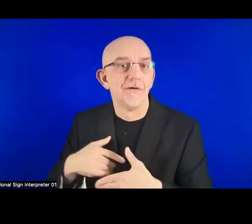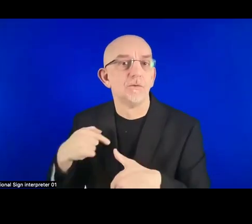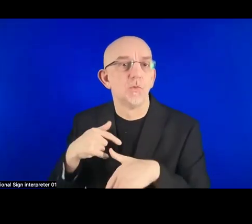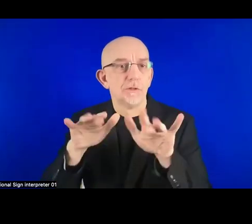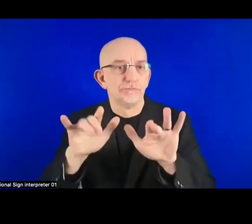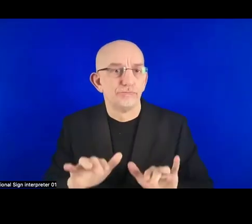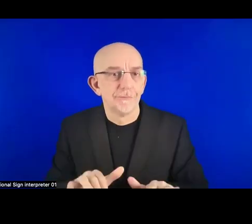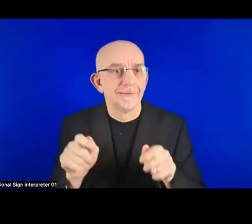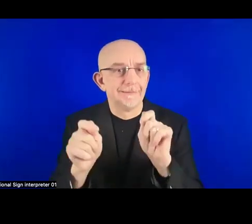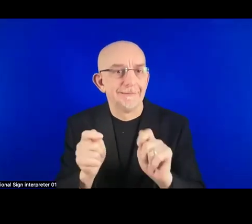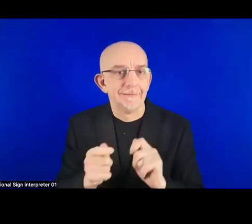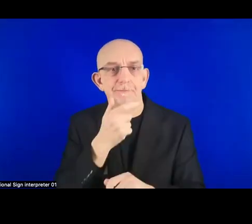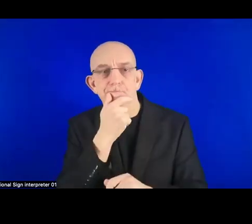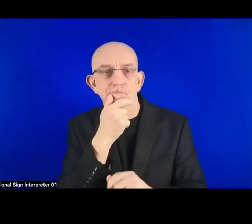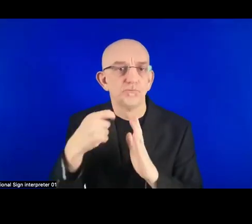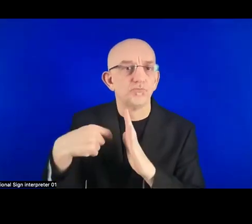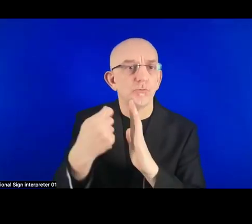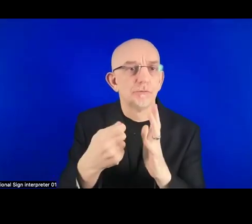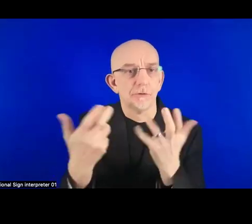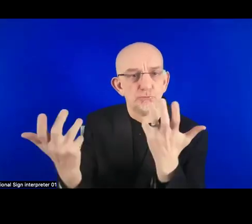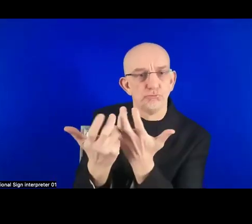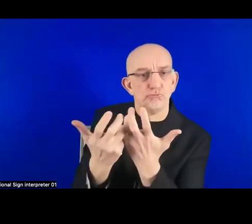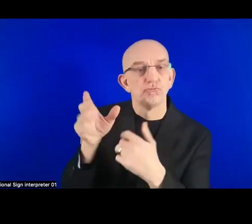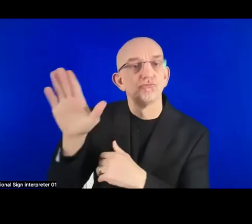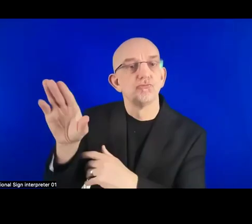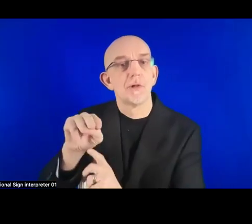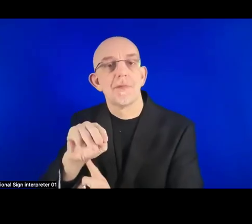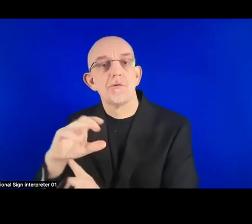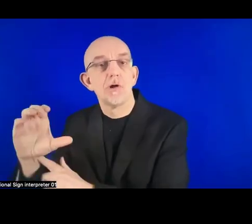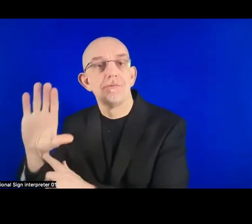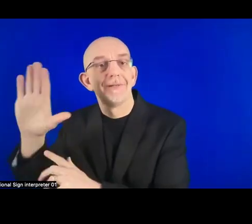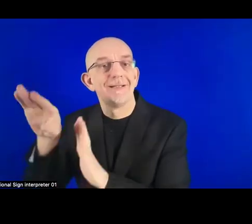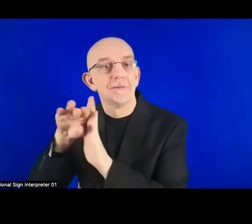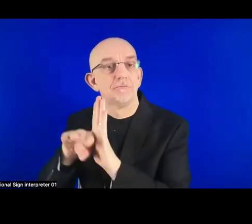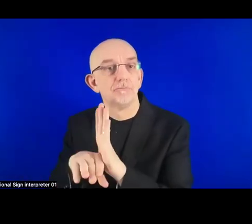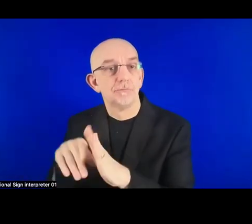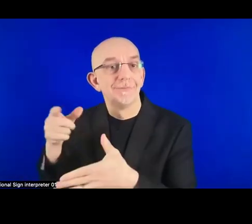opportunity to make other improvements in the proposal. Why I was interested in the